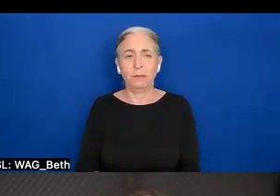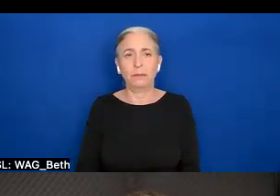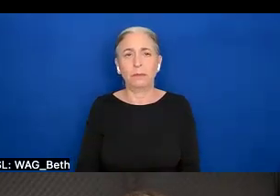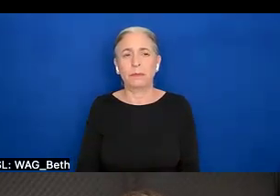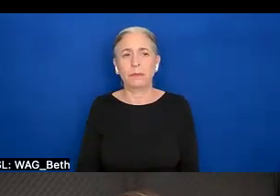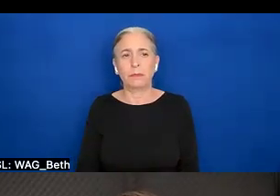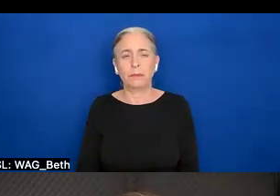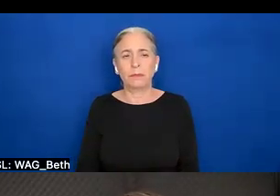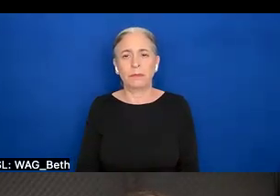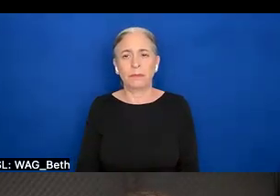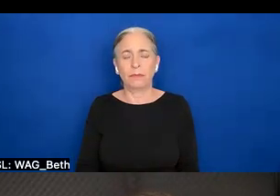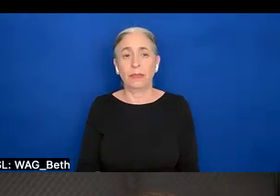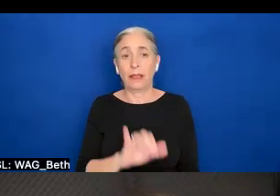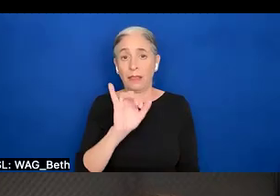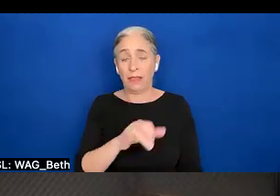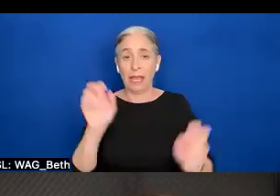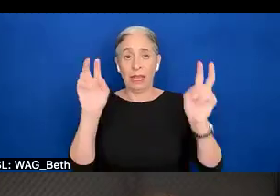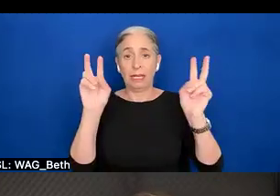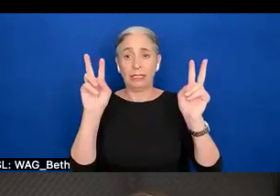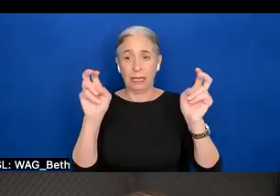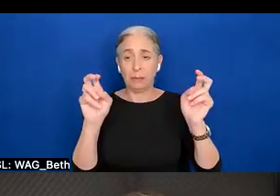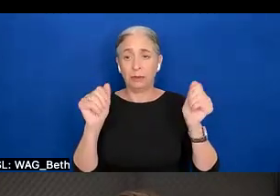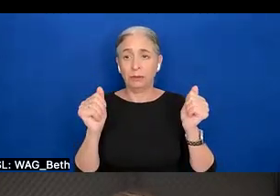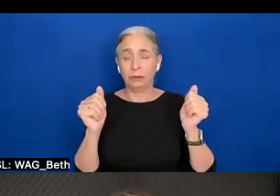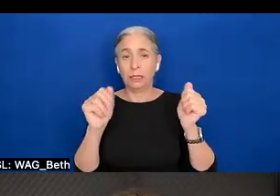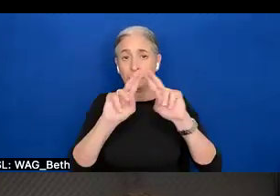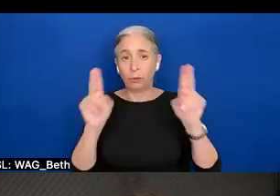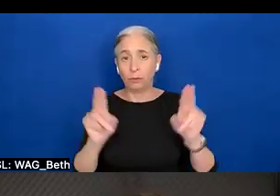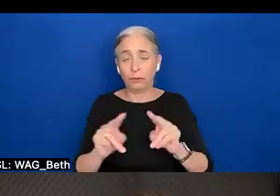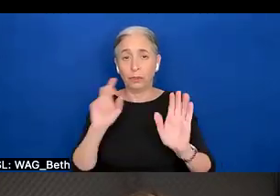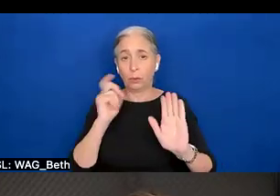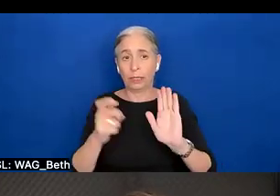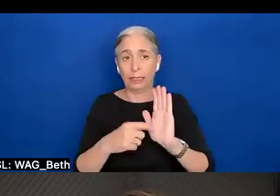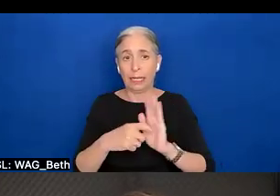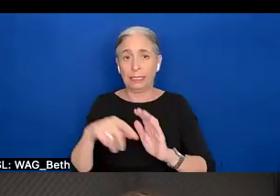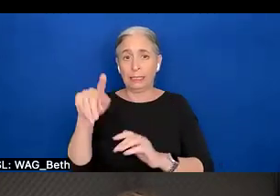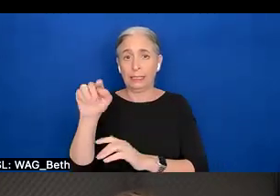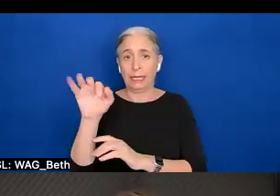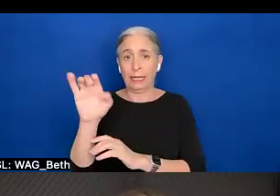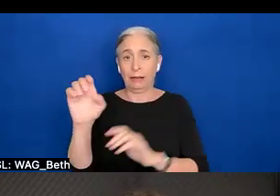And that title can be universally recognized as a title. There is no info attached to it.